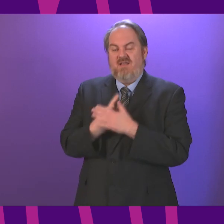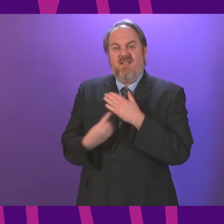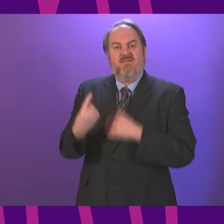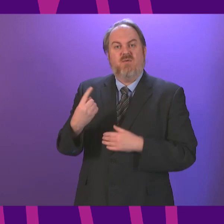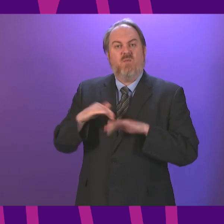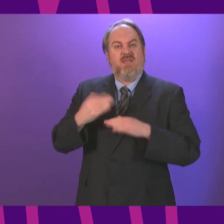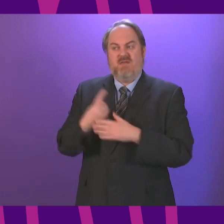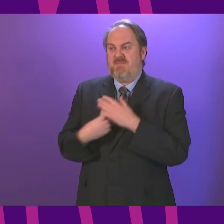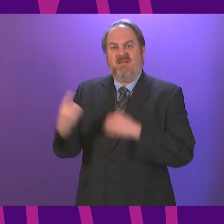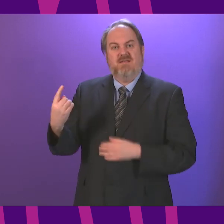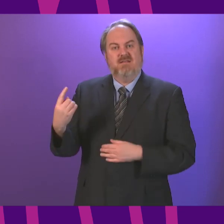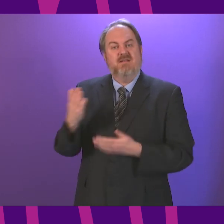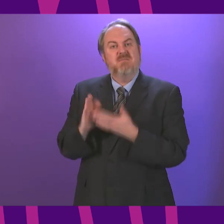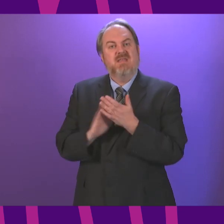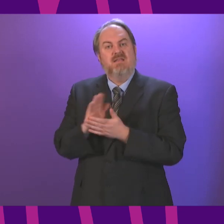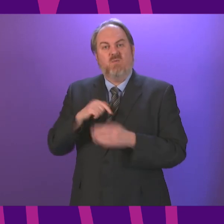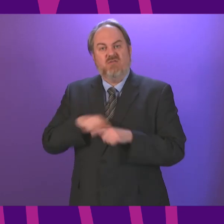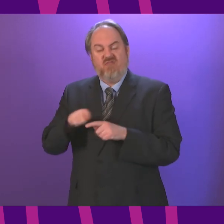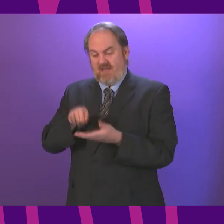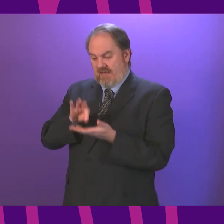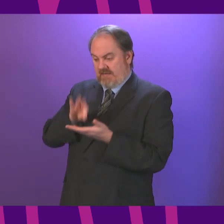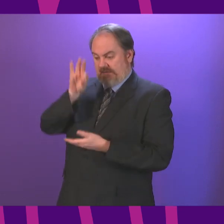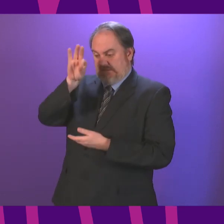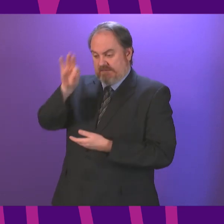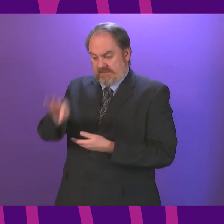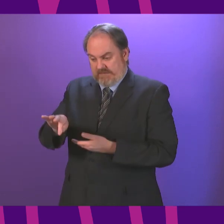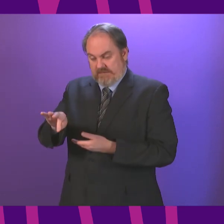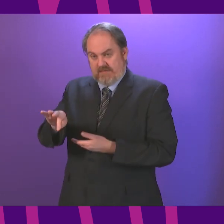families, the Tory Government at Westminster takes that money out of their pockets. That is